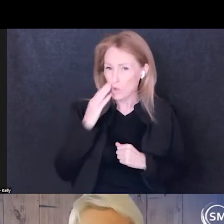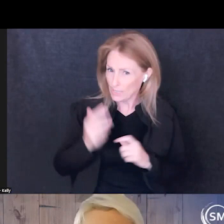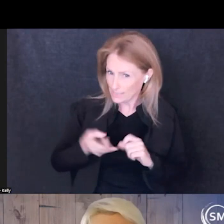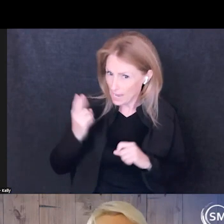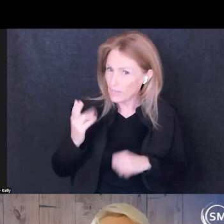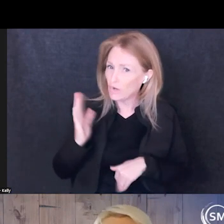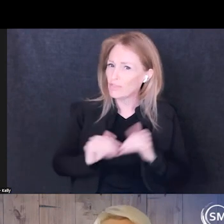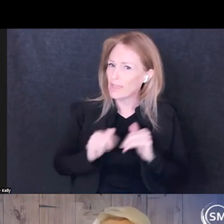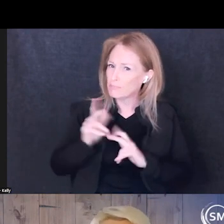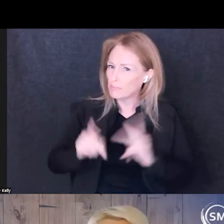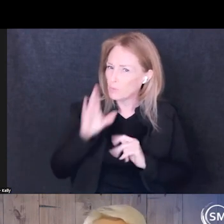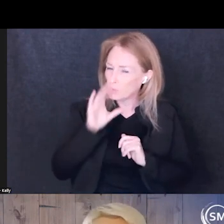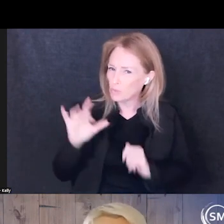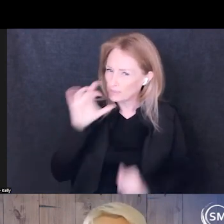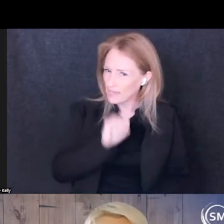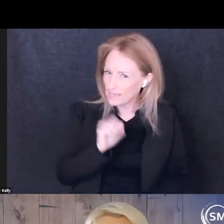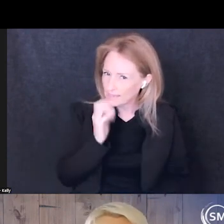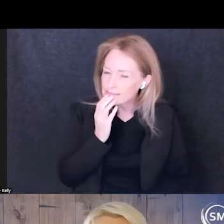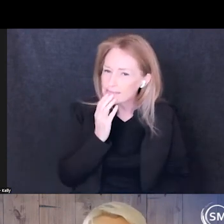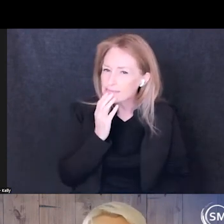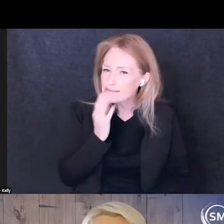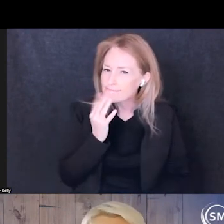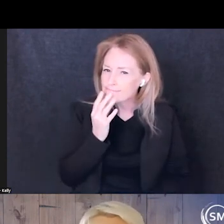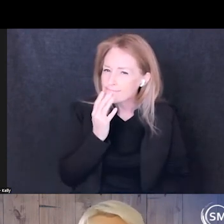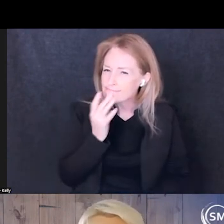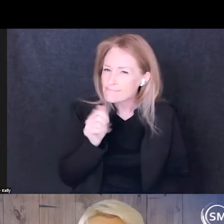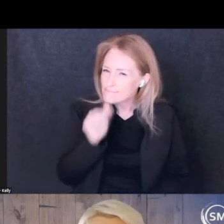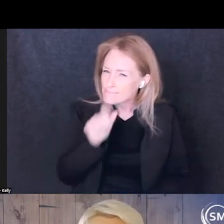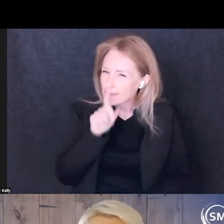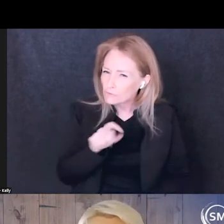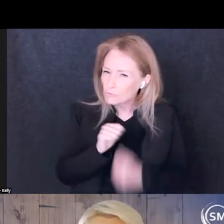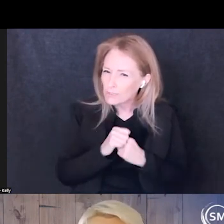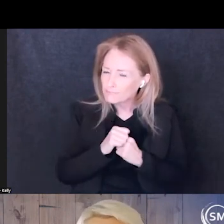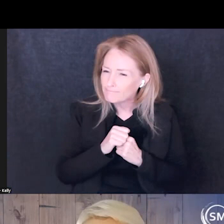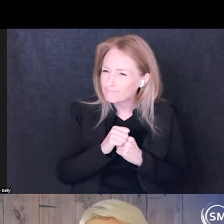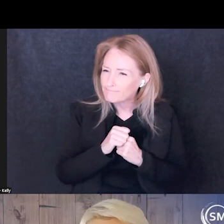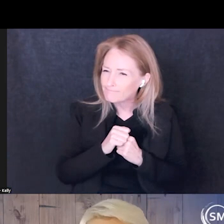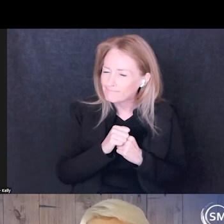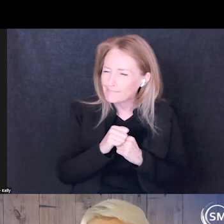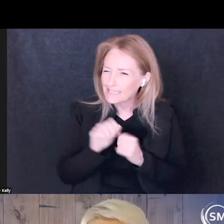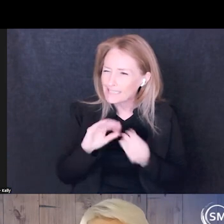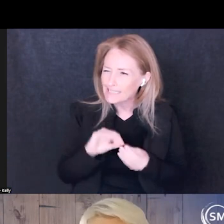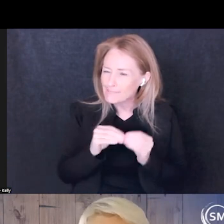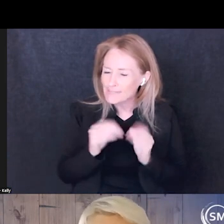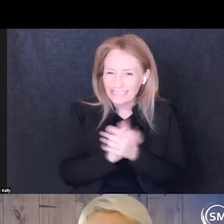I AM NOT ENTIRELY SURE WHAT THAT NUMBER IS.